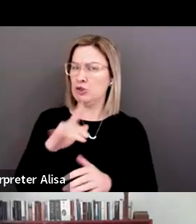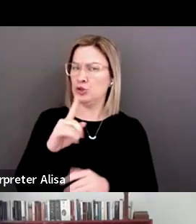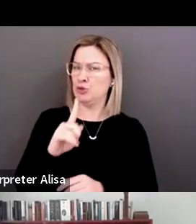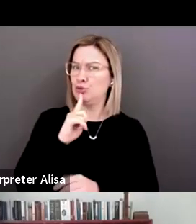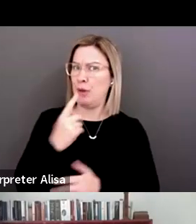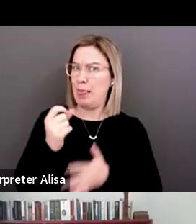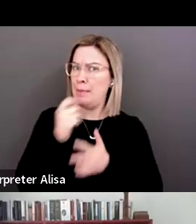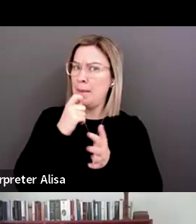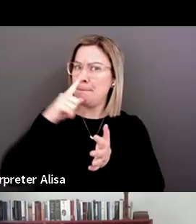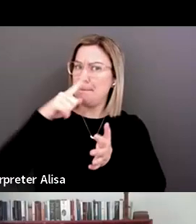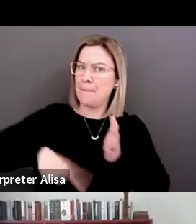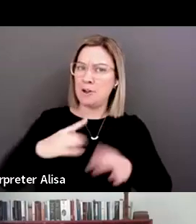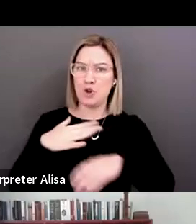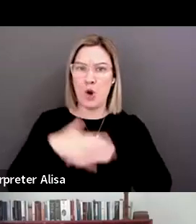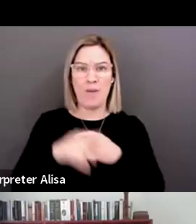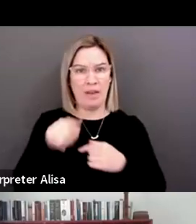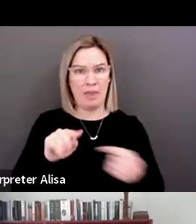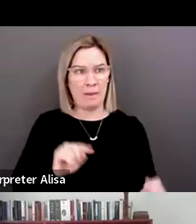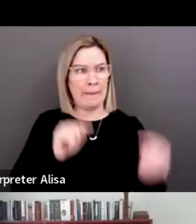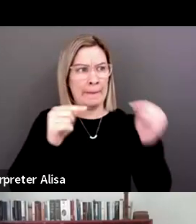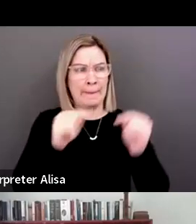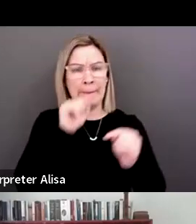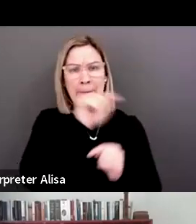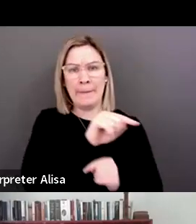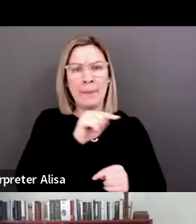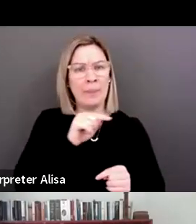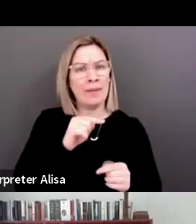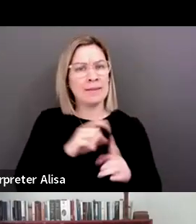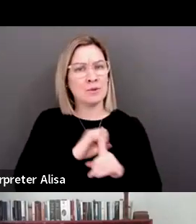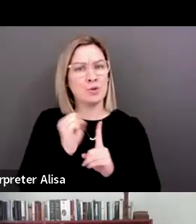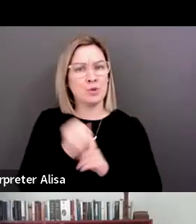because of Transfield's association with the biennially. Artists were